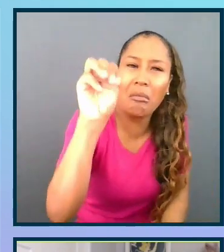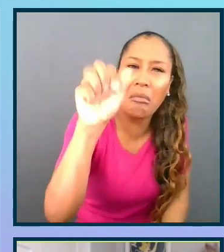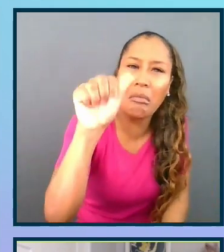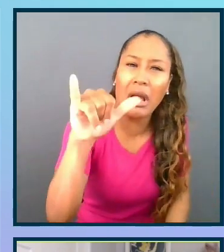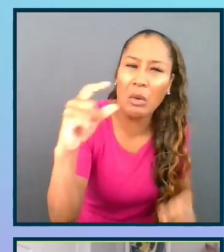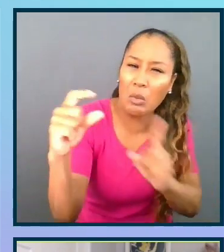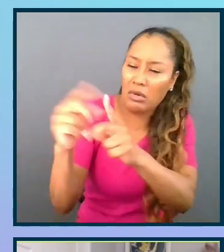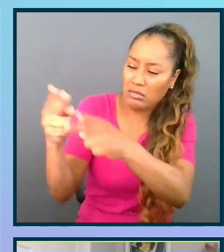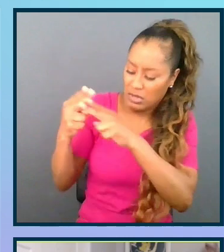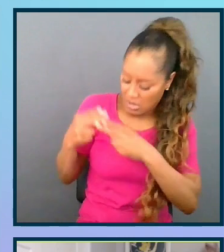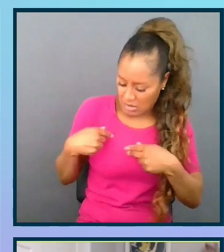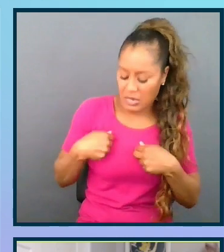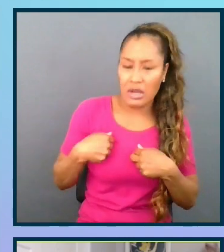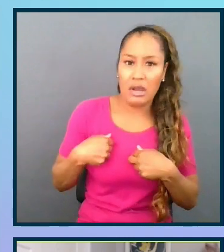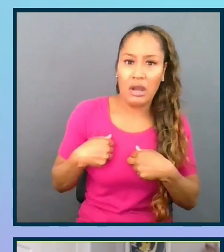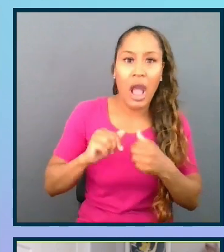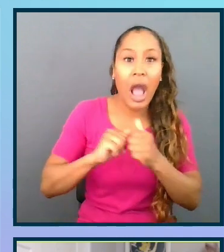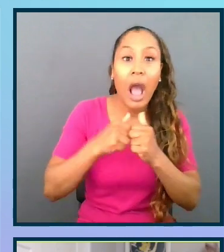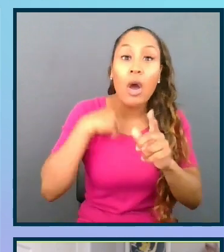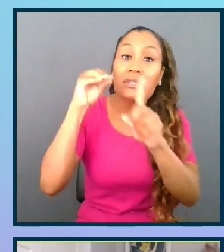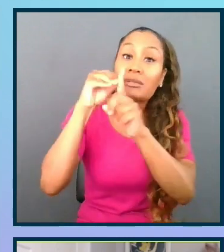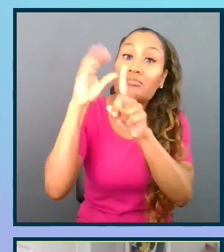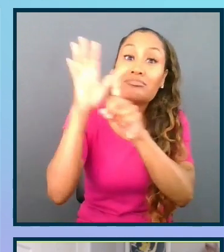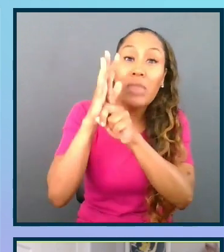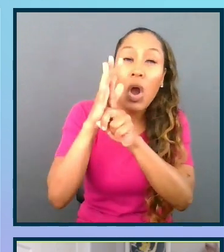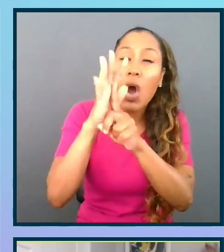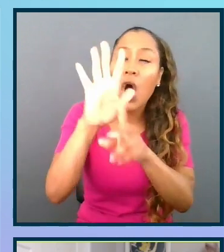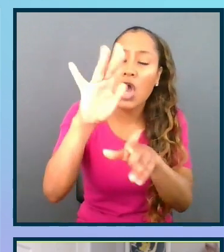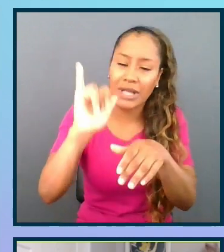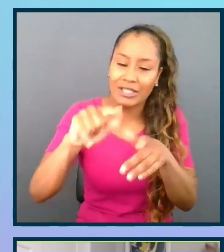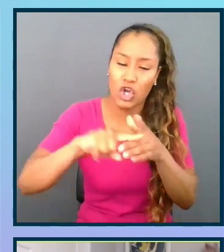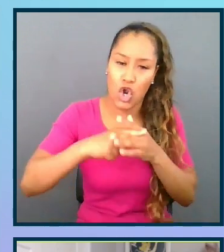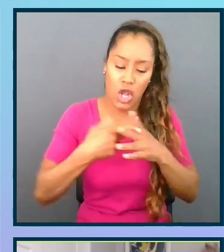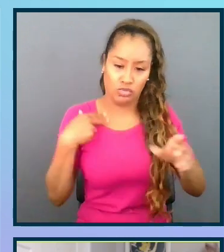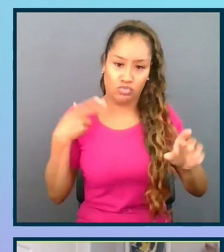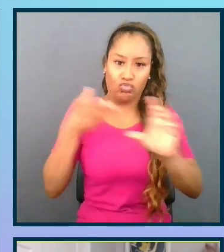I was exposed to accessibility relatively early in my career though.